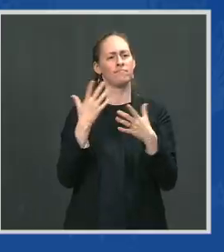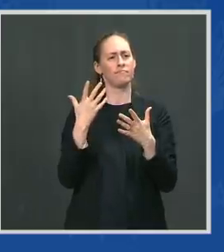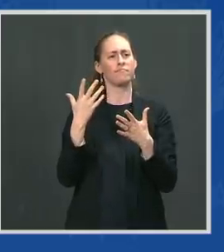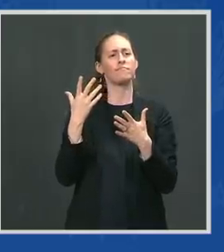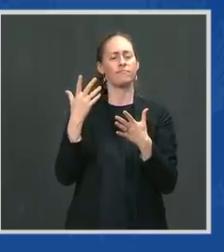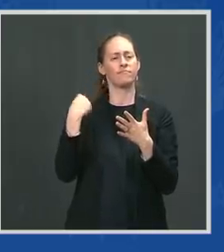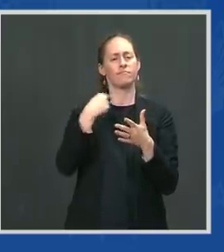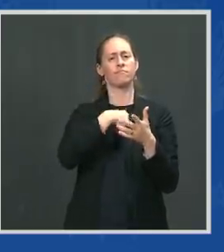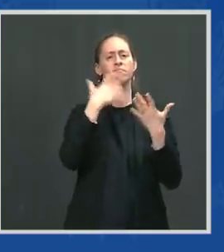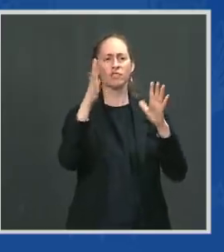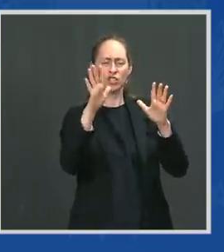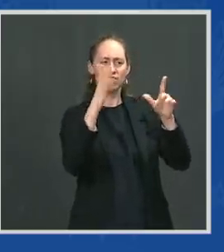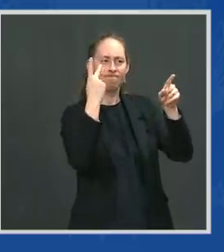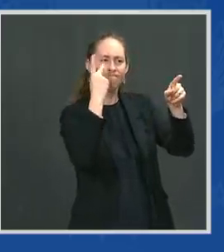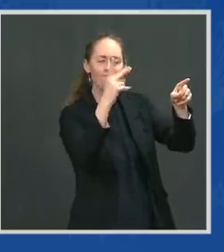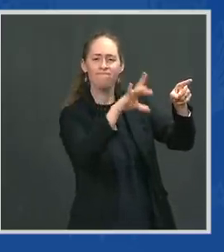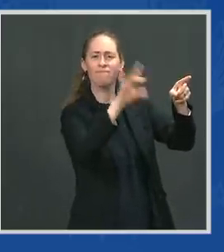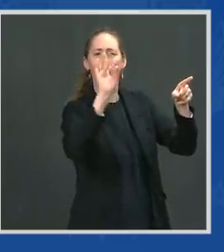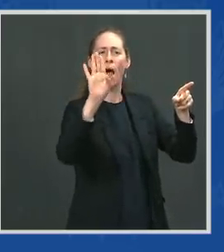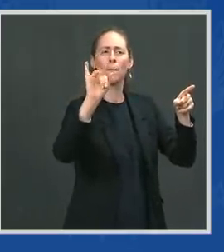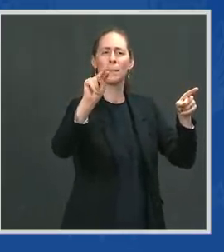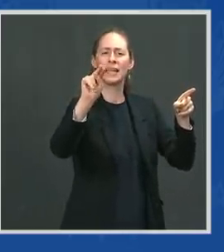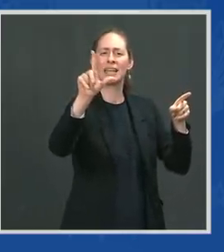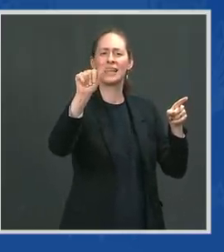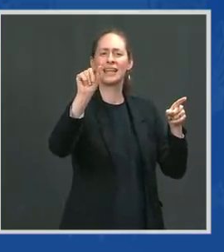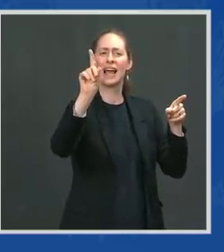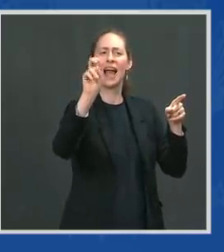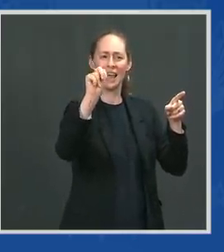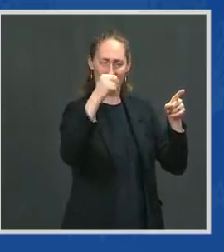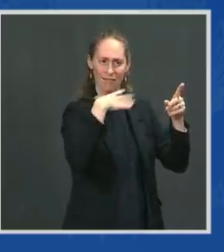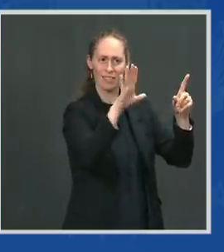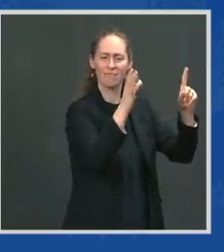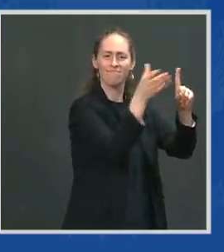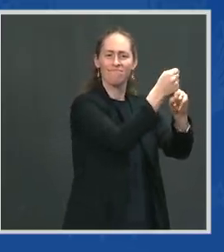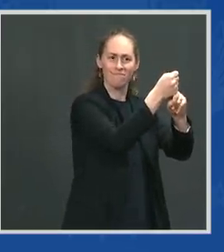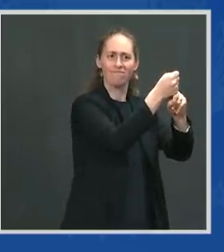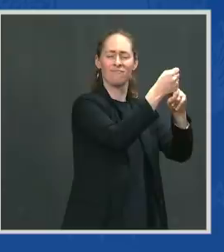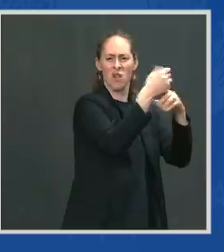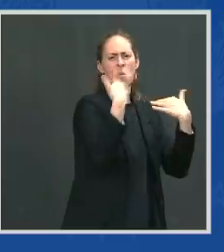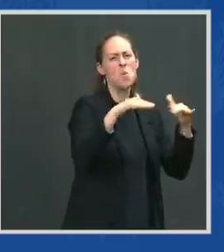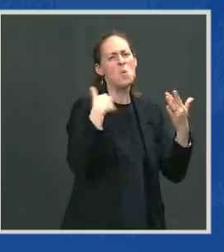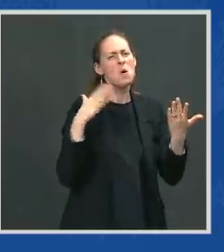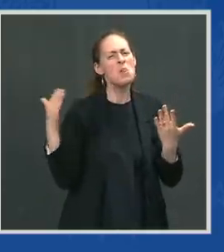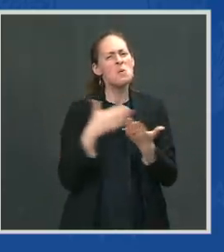That's exactly what we did, and we got him. It took us close to 10 years